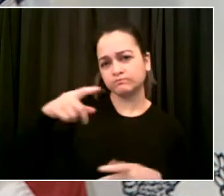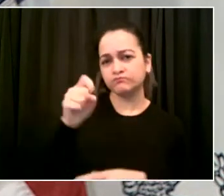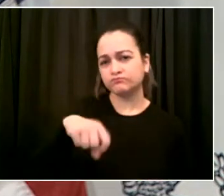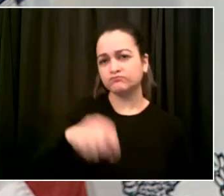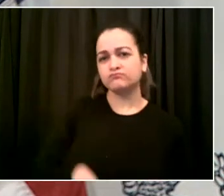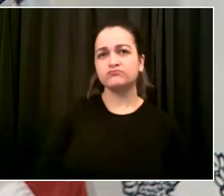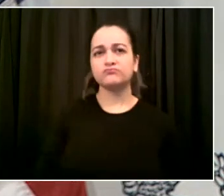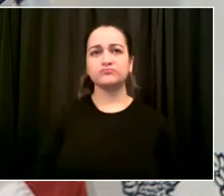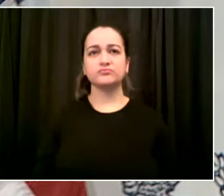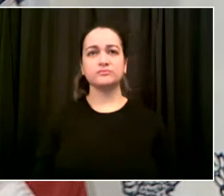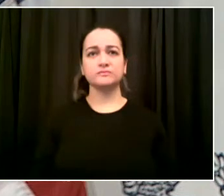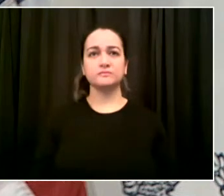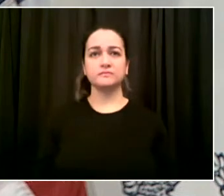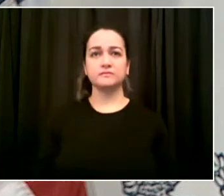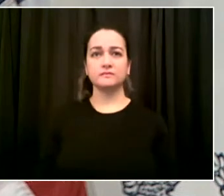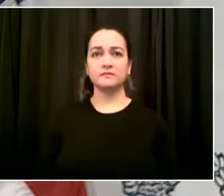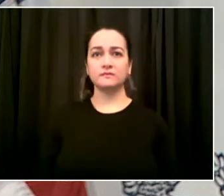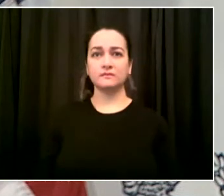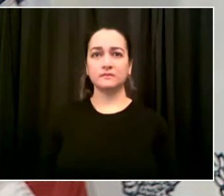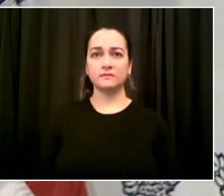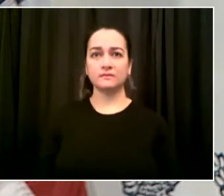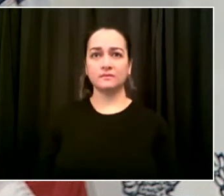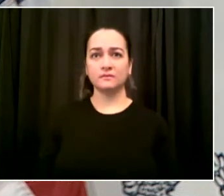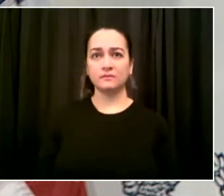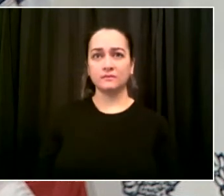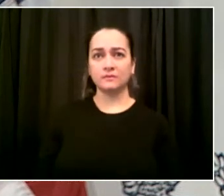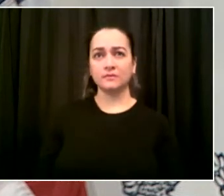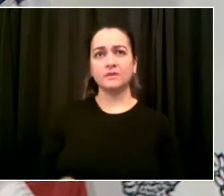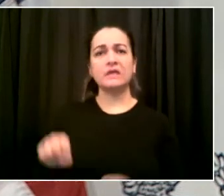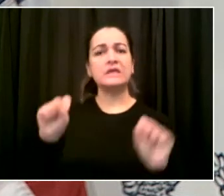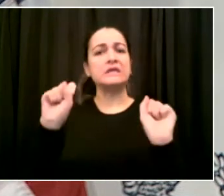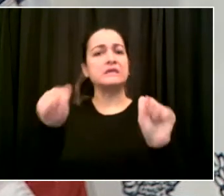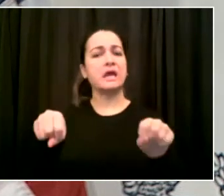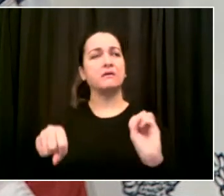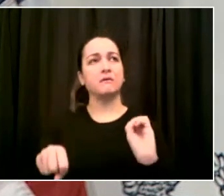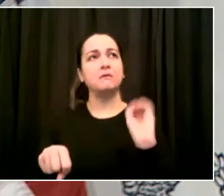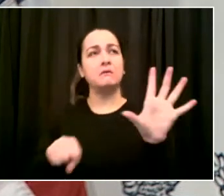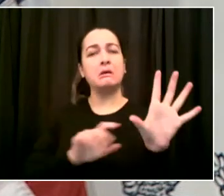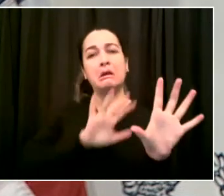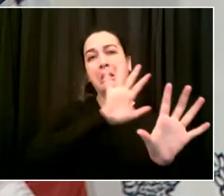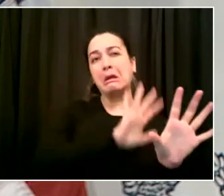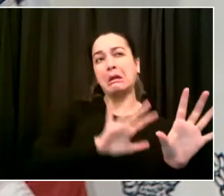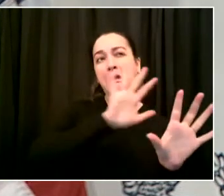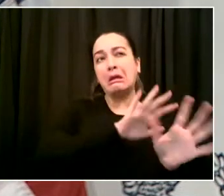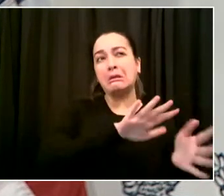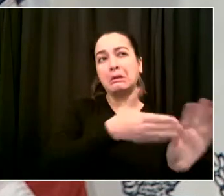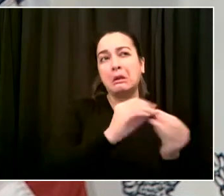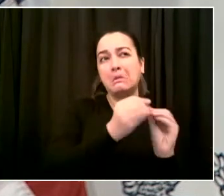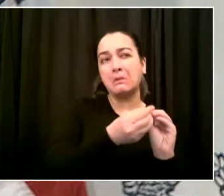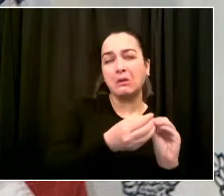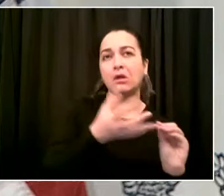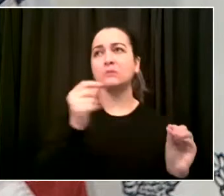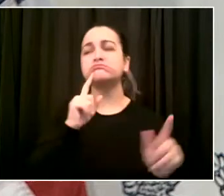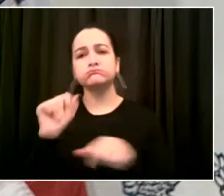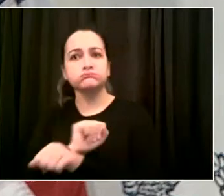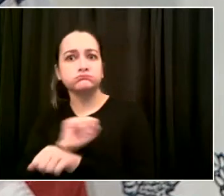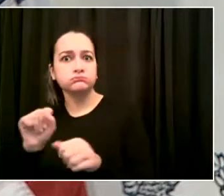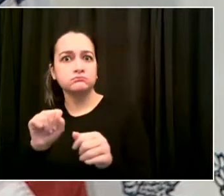PROBABLE DEATHS AND PROBABLE CASES, WE TRY TO BE AS CLEAR AND HONEST AS